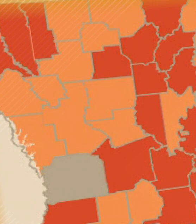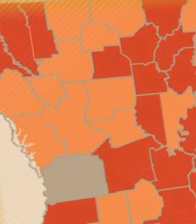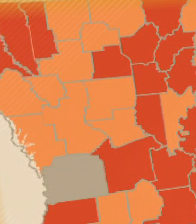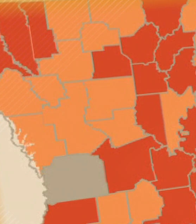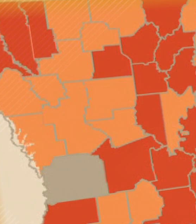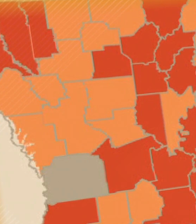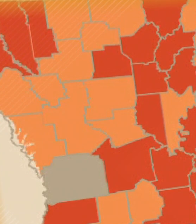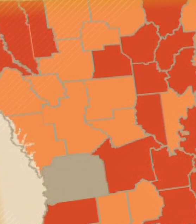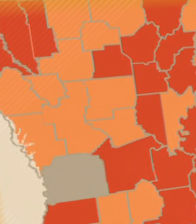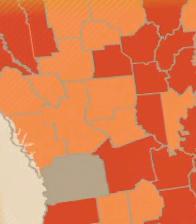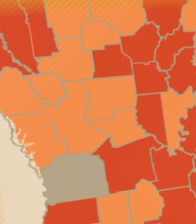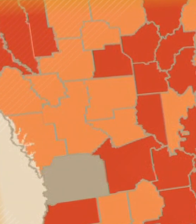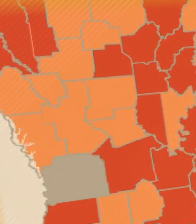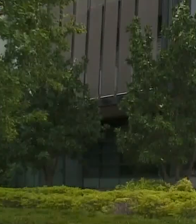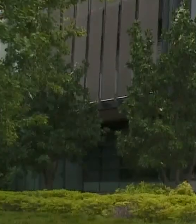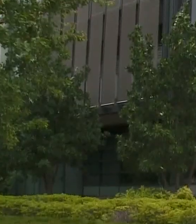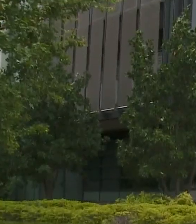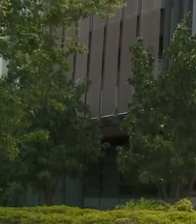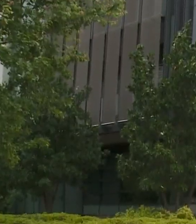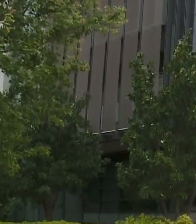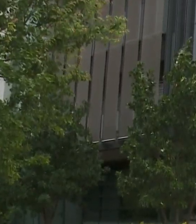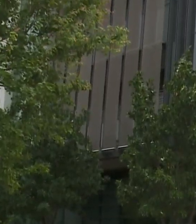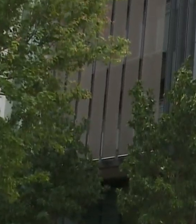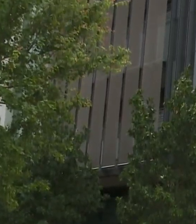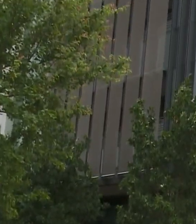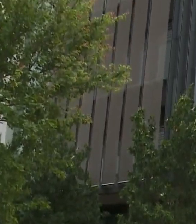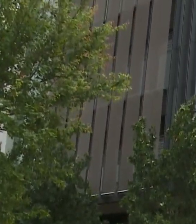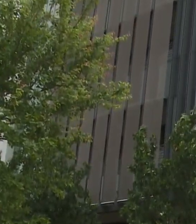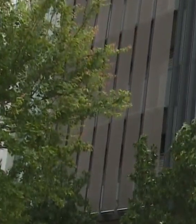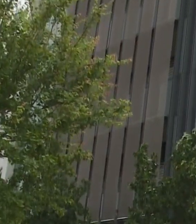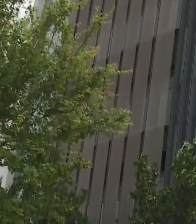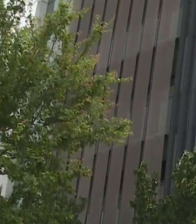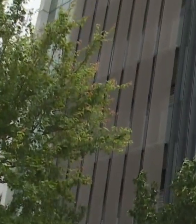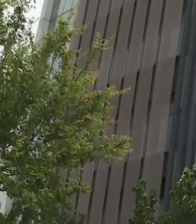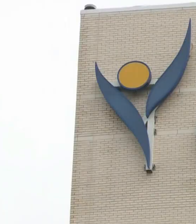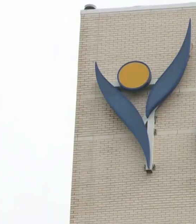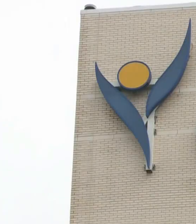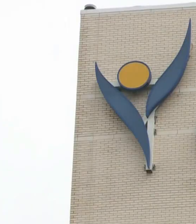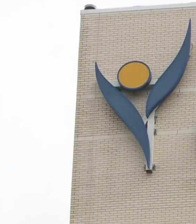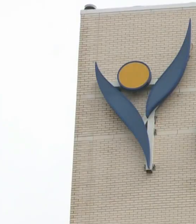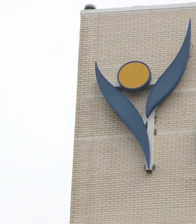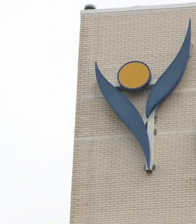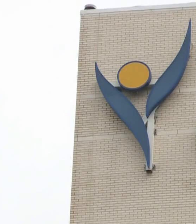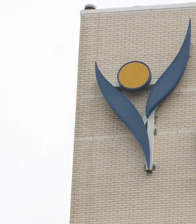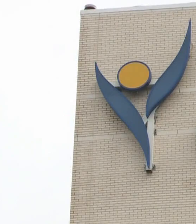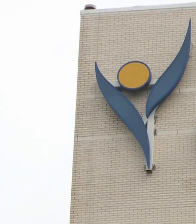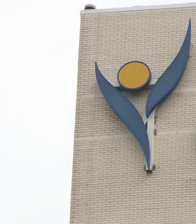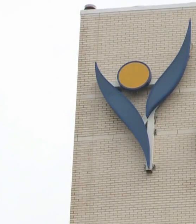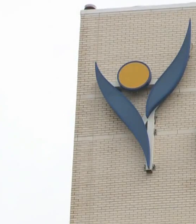IT IS DATA LIKE THIS THAT IS SOUNDING ALARM BELLS STATE IT IS DATA LIKE THIS THAT IS SOUNDING ALARM BELLS STATE WIDE SOUNDING ALARM BELLS STATE WIDE SOUNDING ALARM BELLS STATE WIDE >> SOUNDING ALARM BELLS STATE WIDE >> WEDNESDAY SOUNDING ALARM BELLS STATE WIDE >> WEDNESDAY MARKED SOUNDING ALARM BELLS STATE WIDE >> WEDNESDAY MARKED THE SOUNDING ALARM BELLS STATE WIDE >> WEDNESDAY MARKED THE THIRD WEDNESDAY MARKED THE THIRD WEDNESDAY MARKED THE THIRD HIGHEST WEDNESDAY MARKED THE THIRD HIGHEST NEW WEDNESDAY MARKED THE THIRD HIGHEST NEW COVID WEDNESDAY MARKED THE THIRD HIGHEST NEW COVID CASE WEDNESDAY MARKED THE THIRD HIGHEST NEW COVID CASE COUNT WEDNESDAY MARKED THE THIRD HIGHEST NEW COVID CASE COUNT IN HIGHEST NEW COVID CASE COUNT IN HIGHEST NEW COVID CASE COUNT IN LOUISIANA HIGHEST NEW COVID CASE COUNT IN LOUISIANA SINCE HIGHEST NEW COVID CASE COUNT IN LOUISIANA SINCE THE HIGHEST NEW COVID CASE COUNT IN LOUISIANA SINCE THE PANDEMIC LOUISIANA SINCE THE PANDEMIC LOUISIANA SINCE THE PANDEMIC BEGAN.